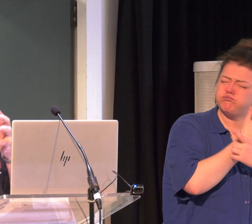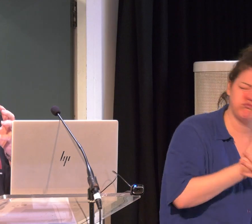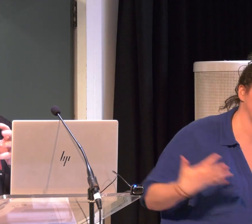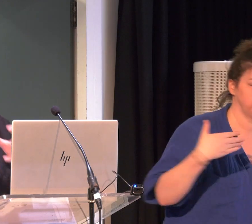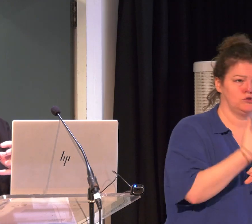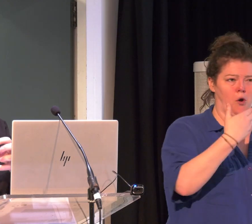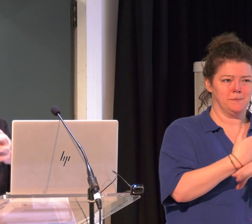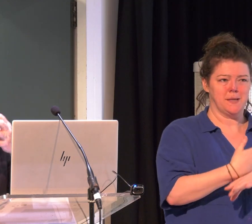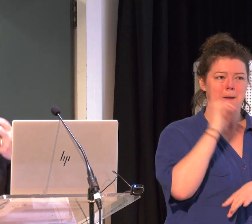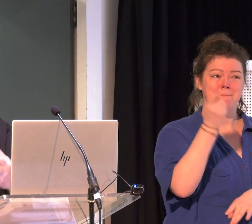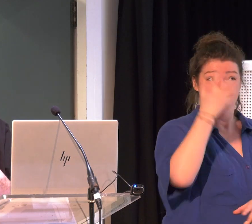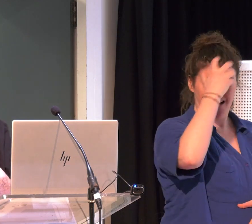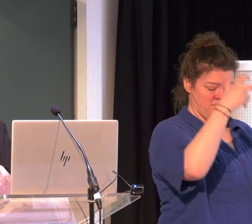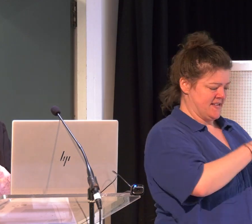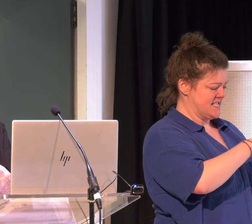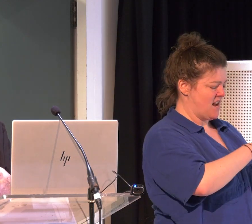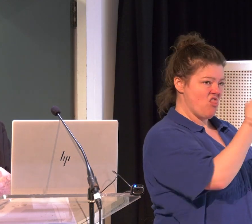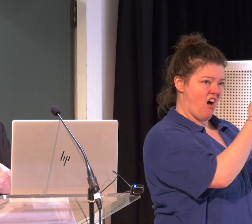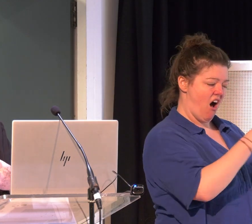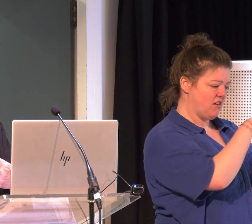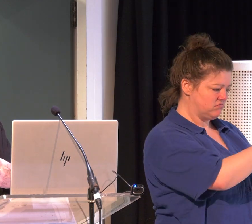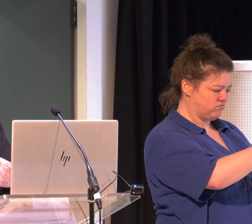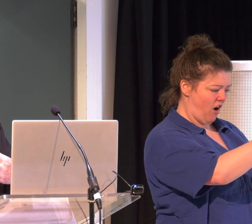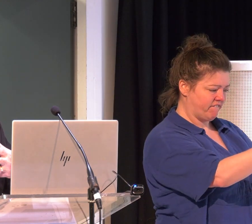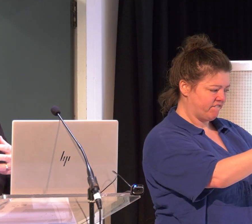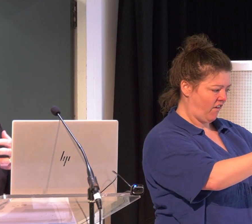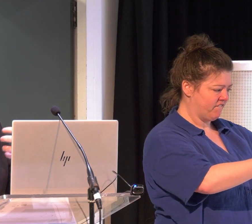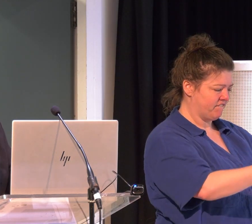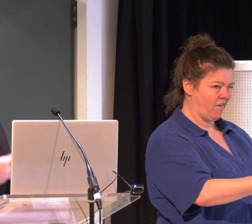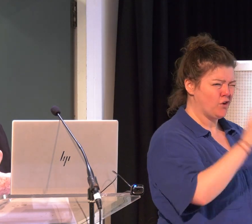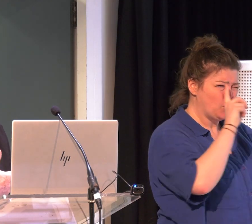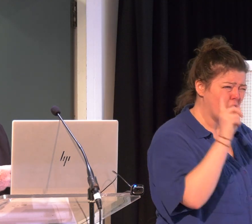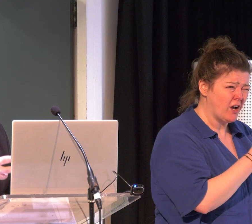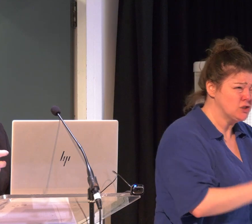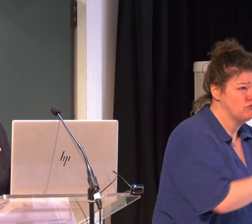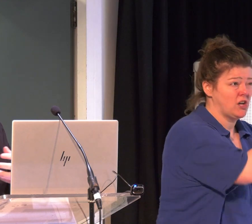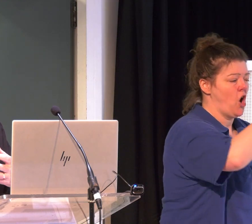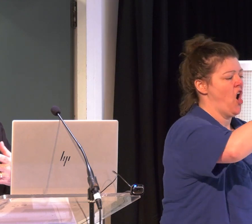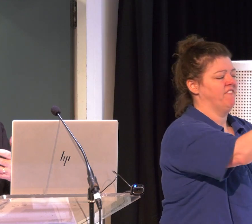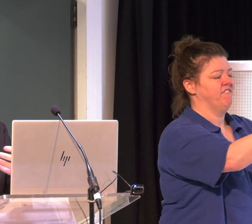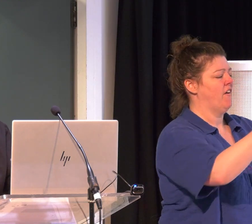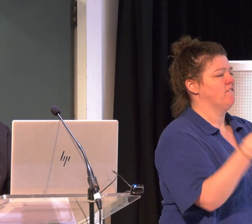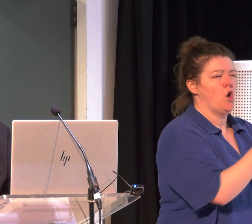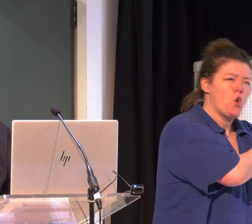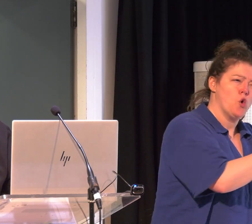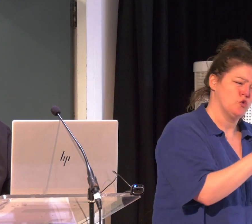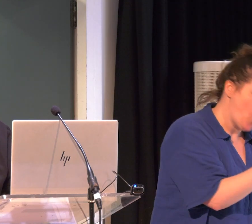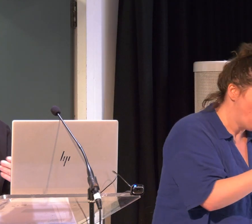But the dismantling of arts departments in universities, the closing of courses, the shedding of teachers